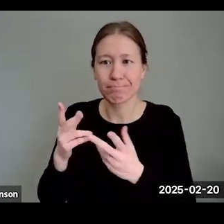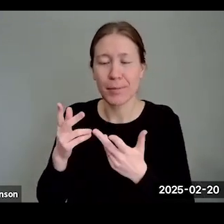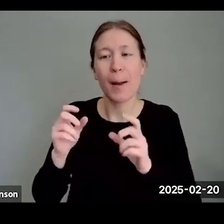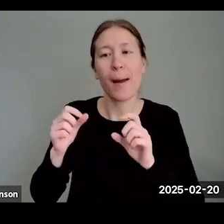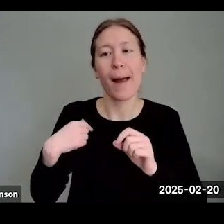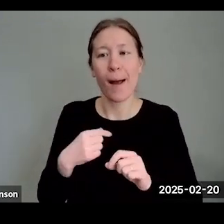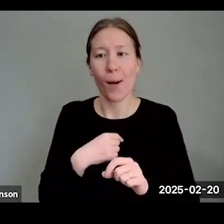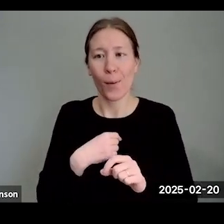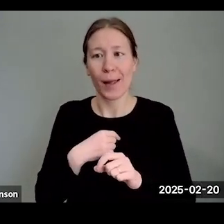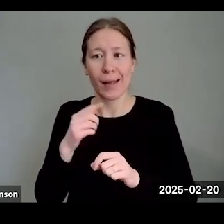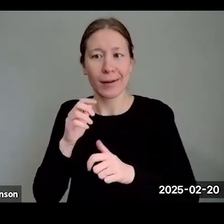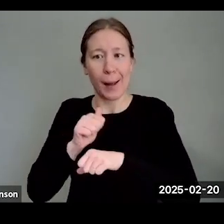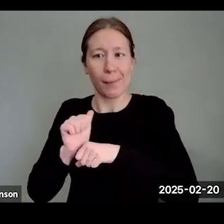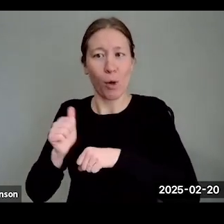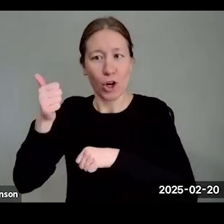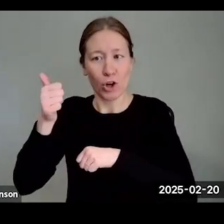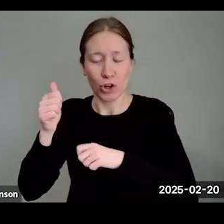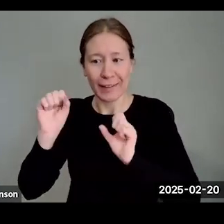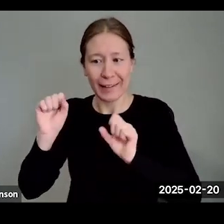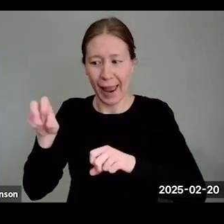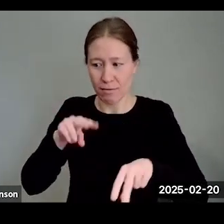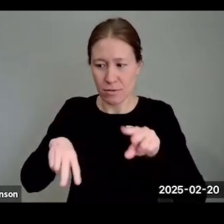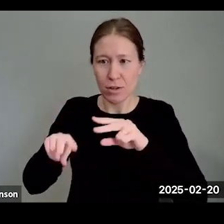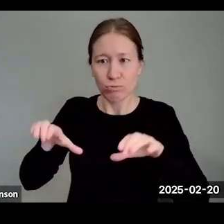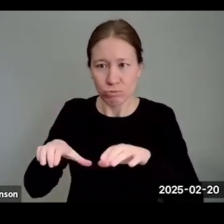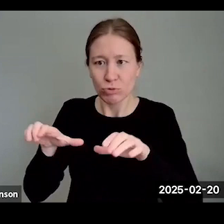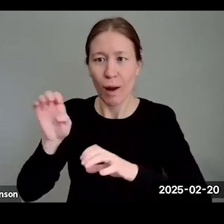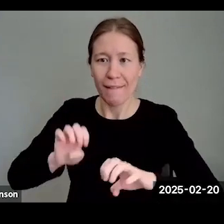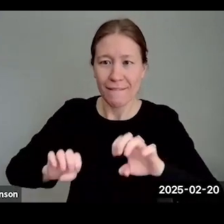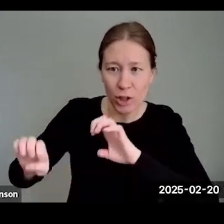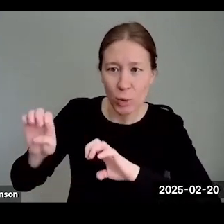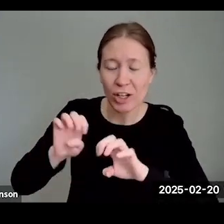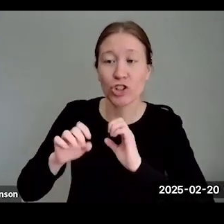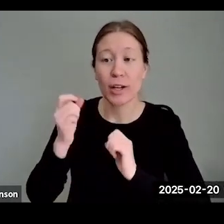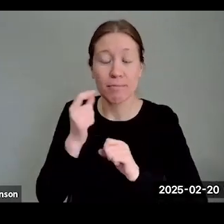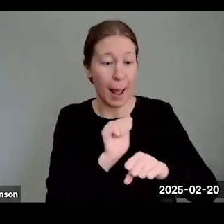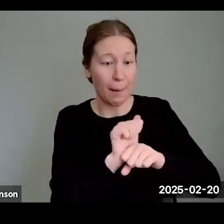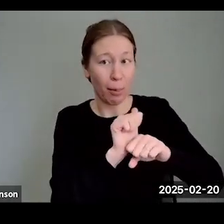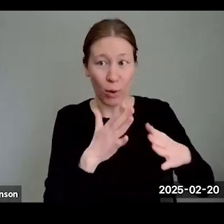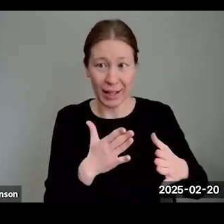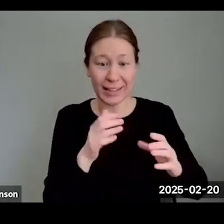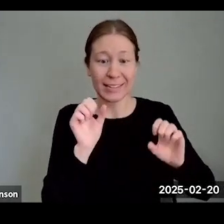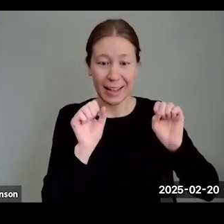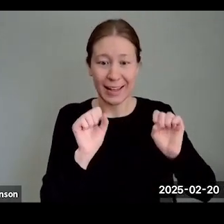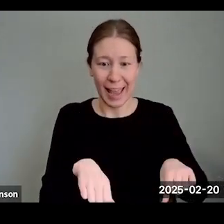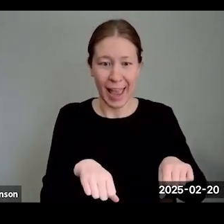when conducting evaluations. But for employees, it can also be used as a form of self-reflection.